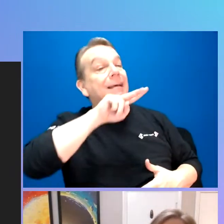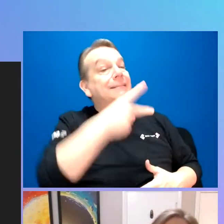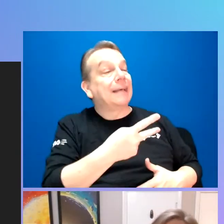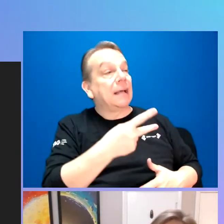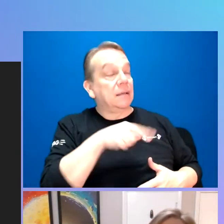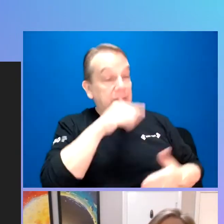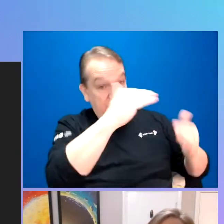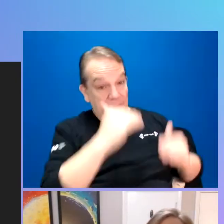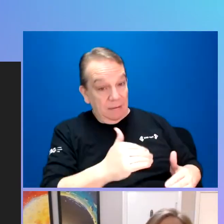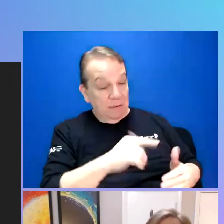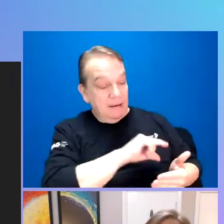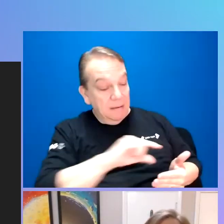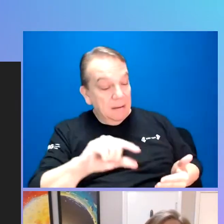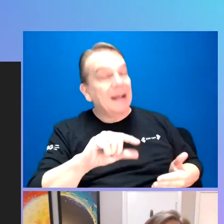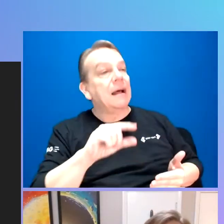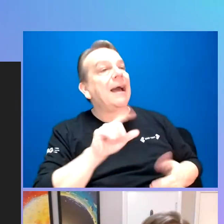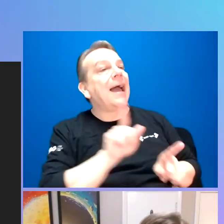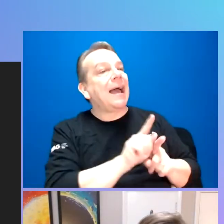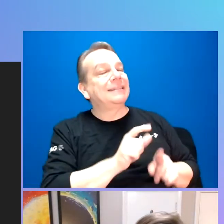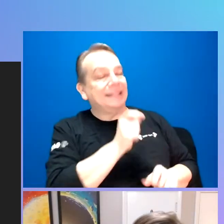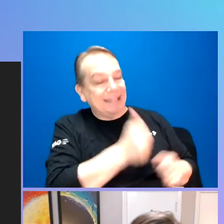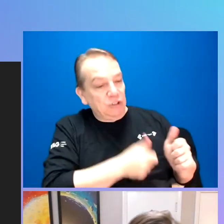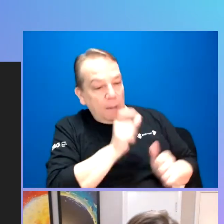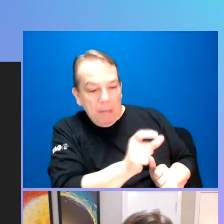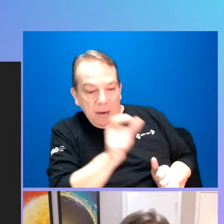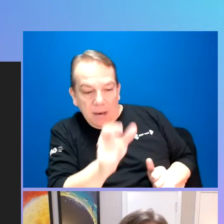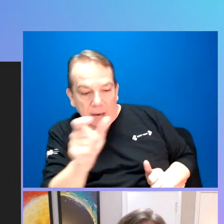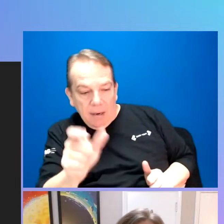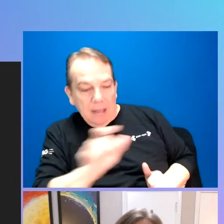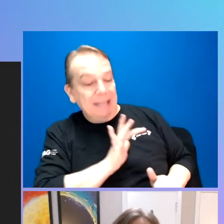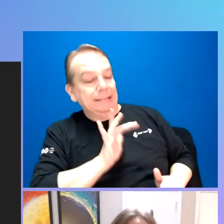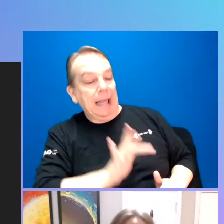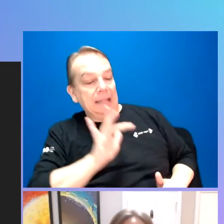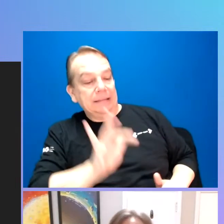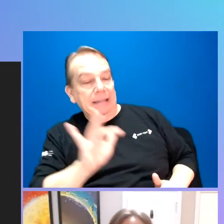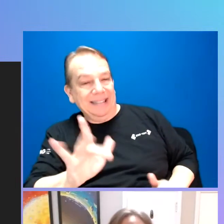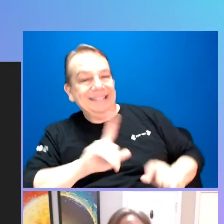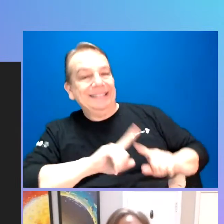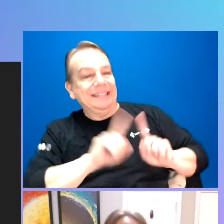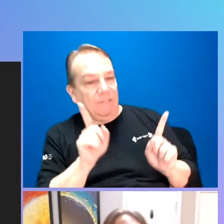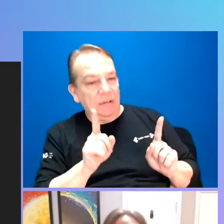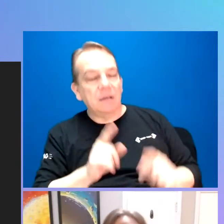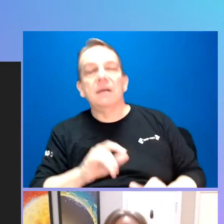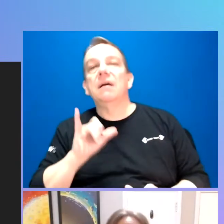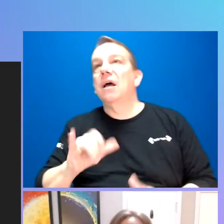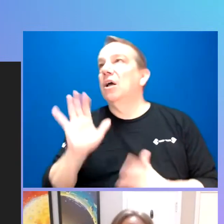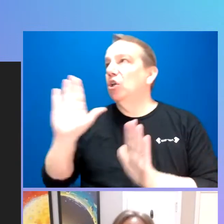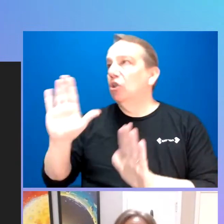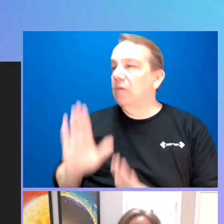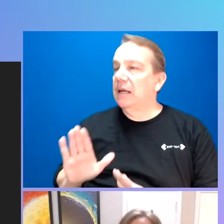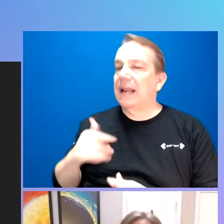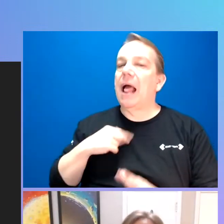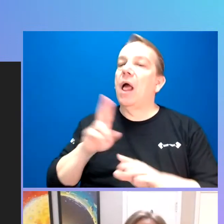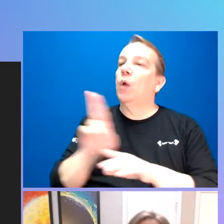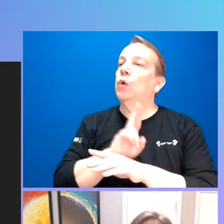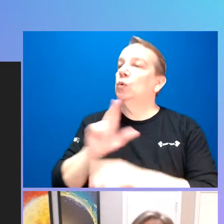says these are coded as individual buttons. And so then I say, great, I'll use the ones